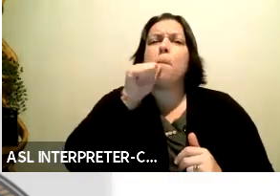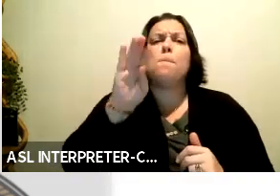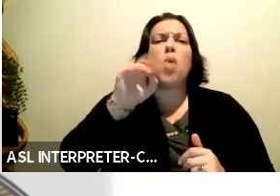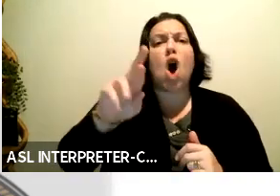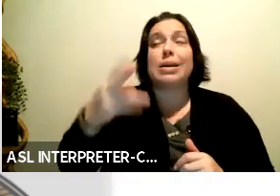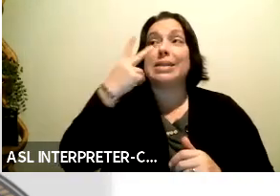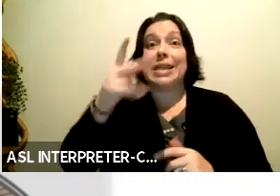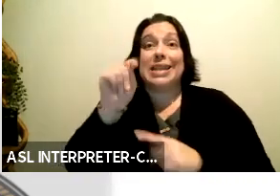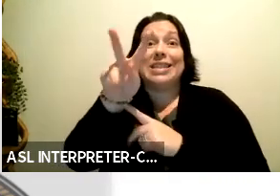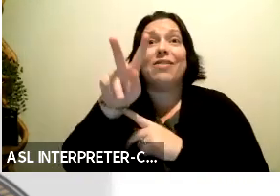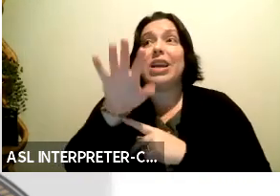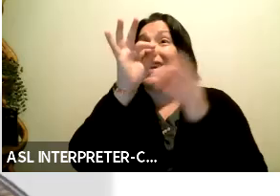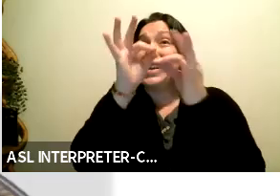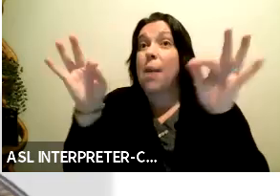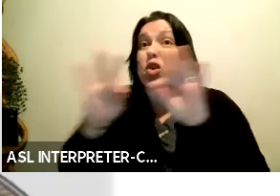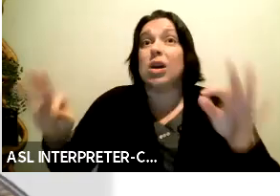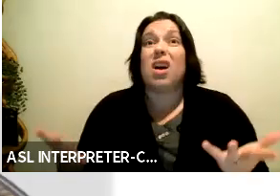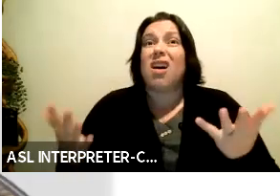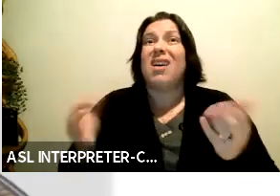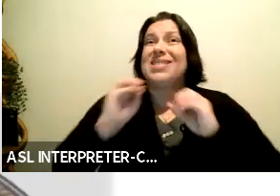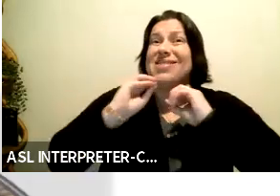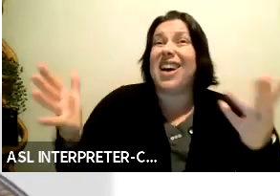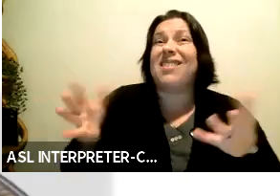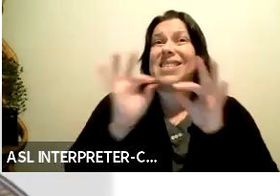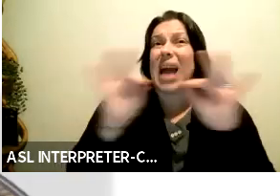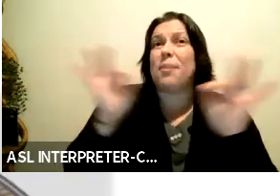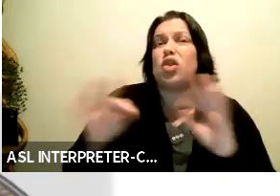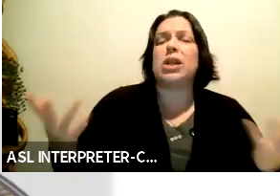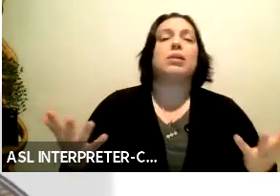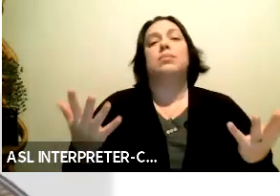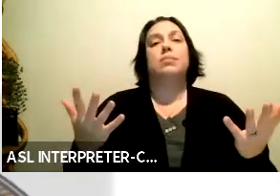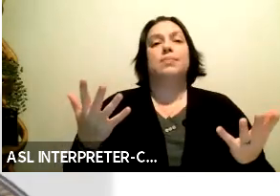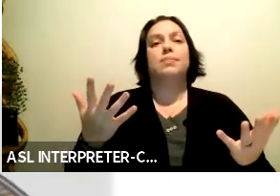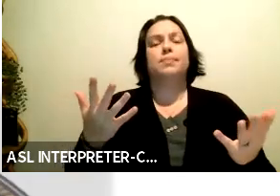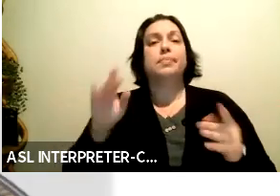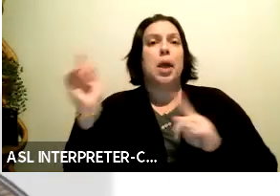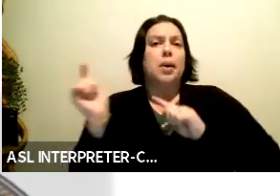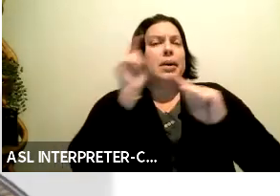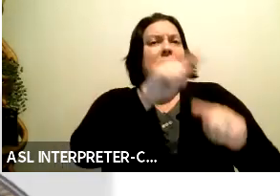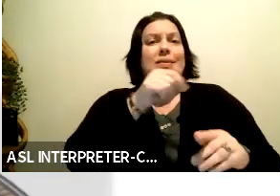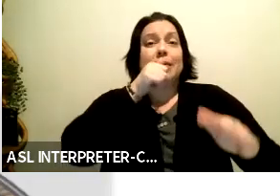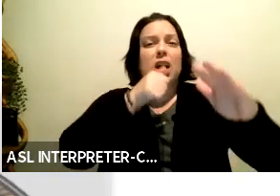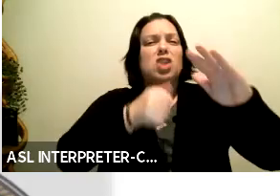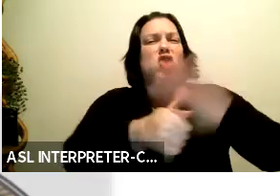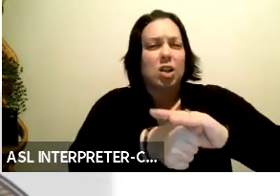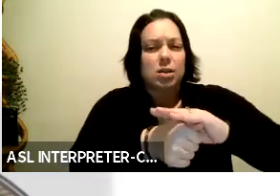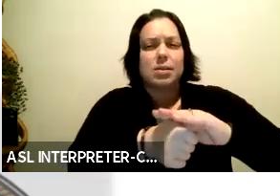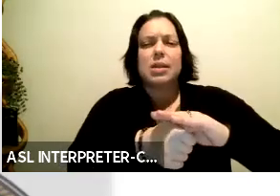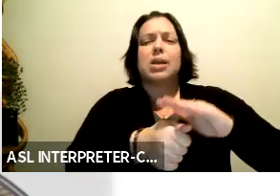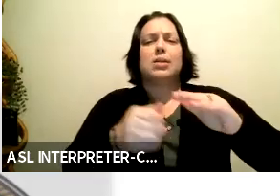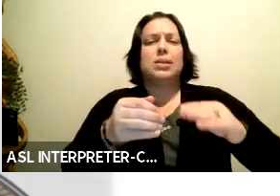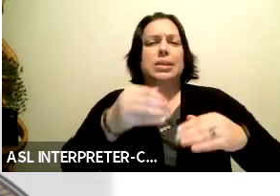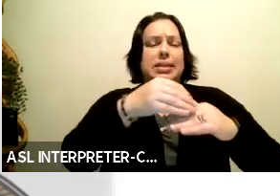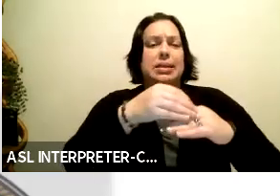again, no captioning. For sheltering, they also saw a situation where some of the shelters were